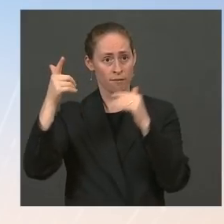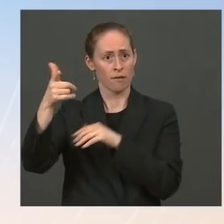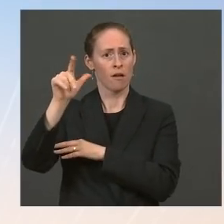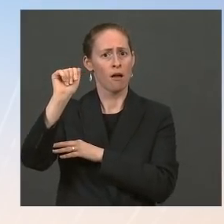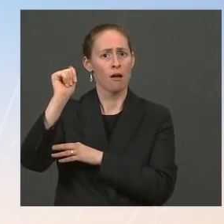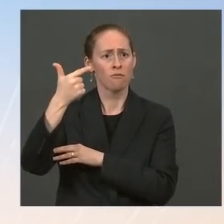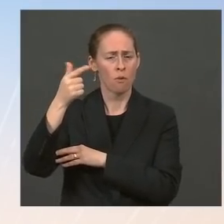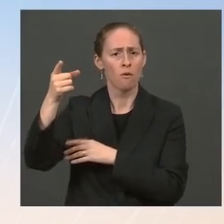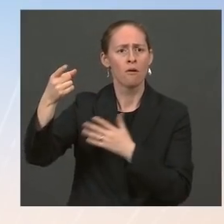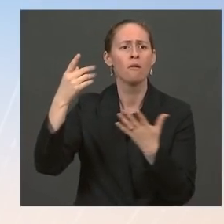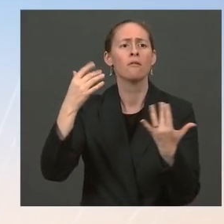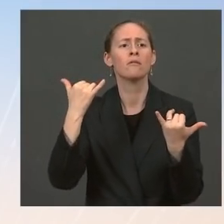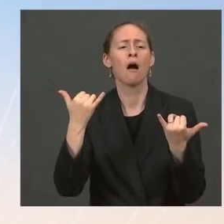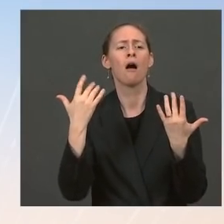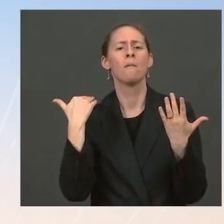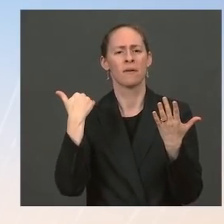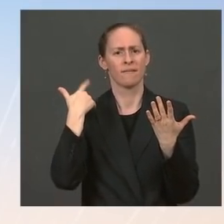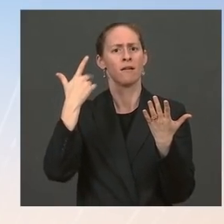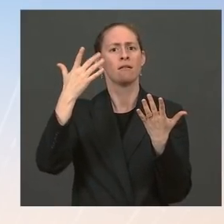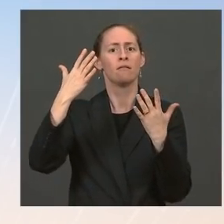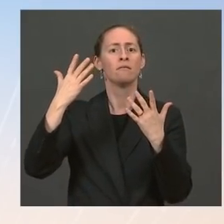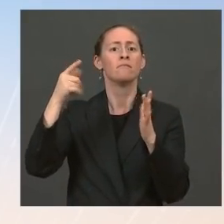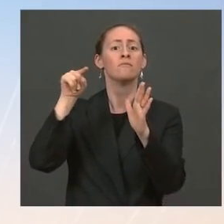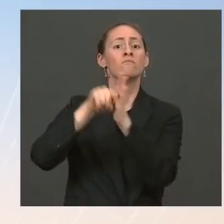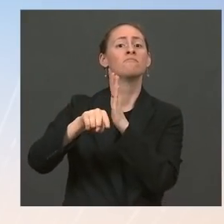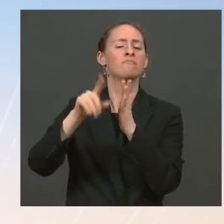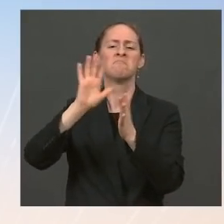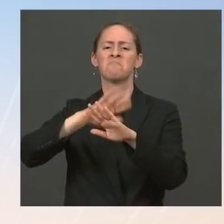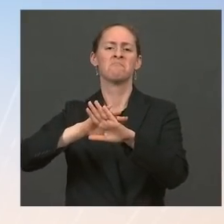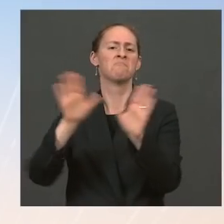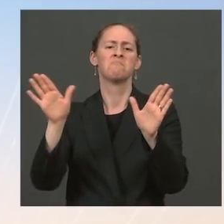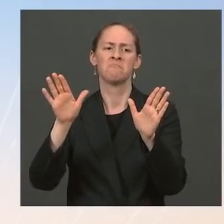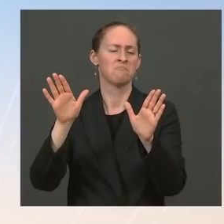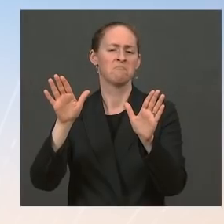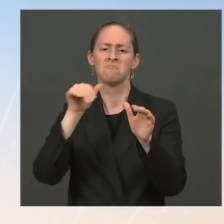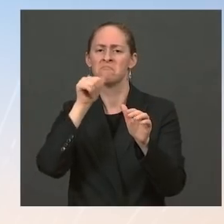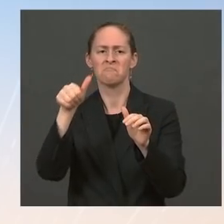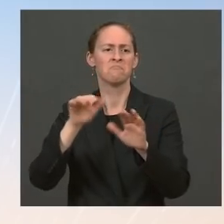Con- -- we are in the process of conducting an important review of the federal death penalty,